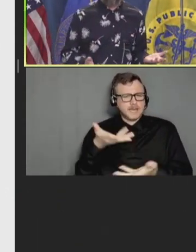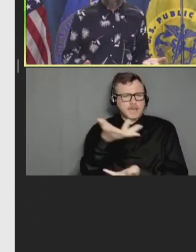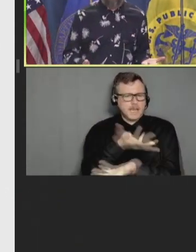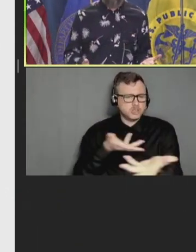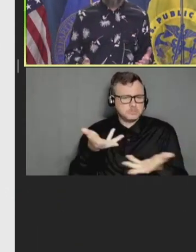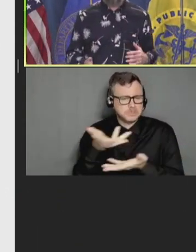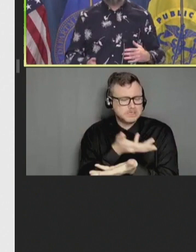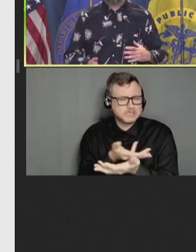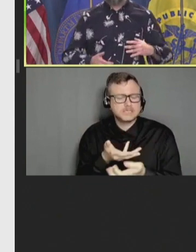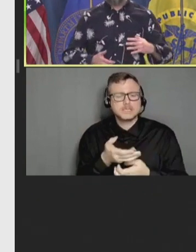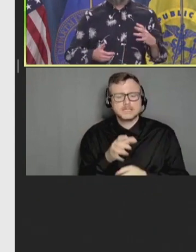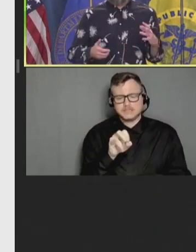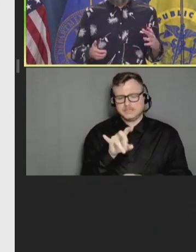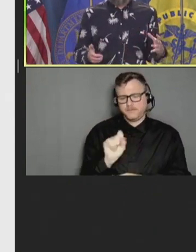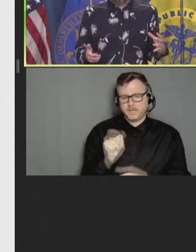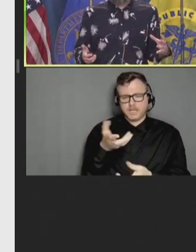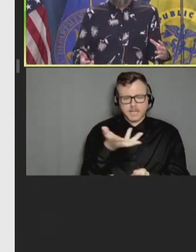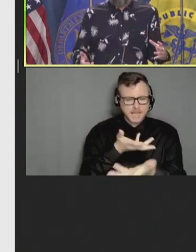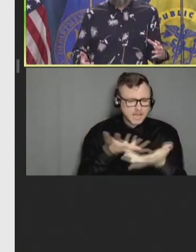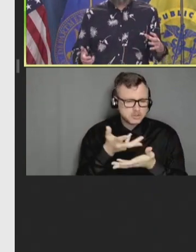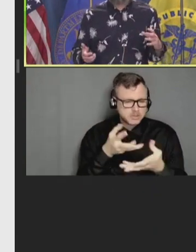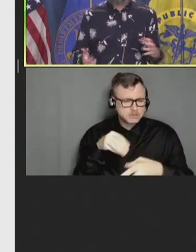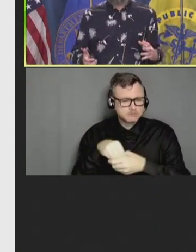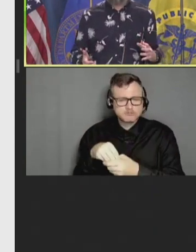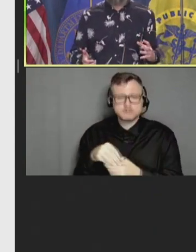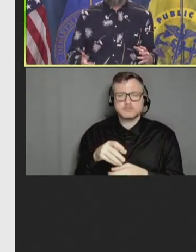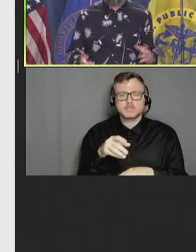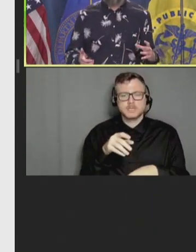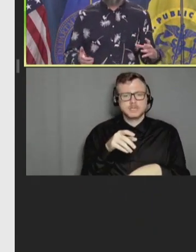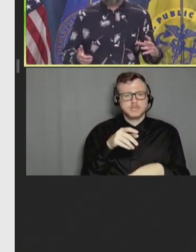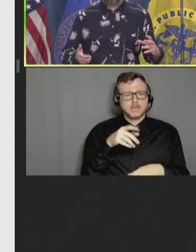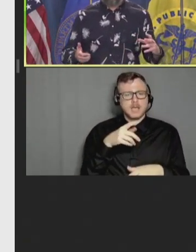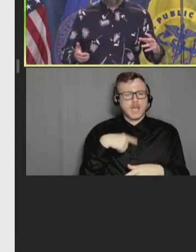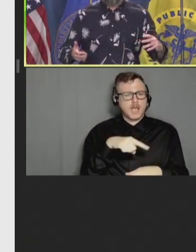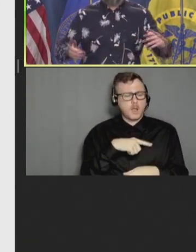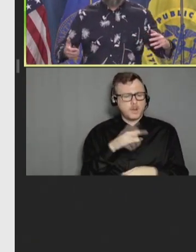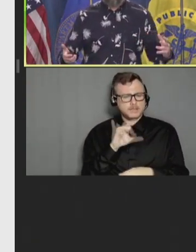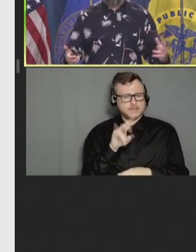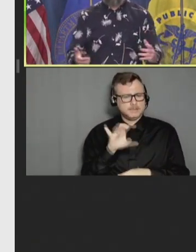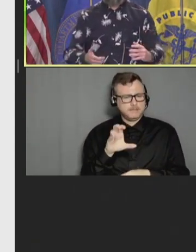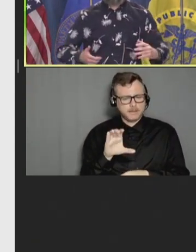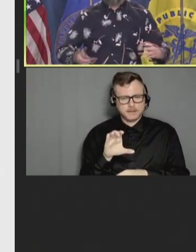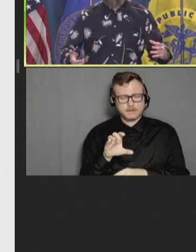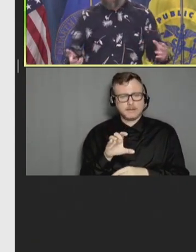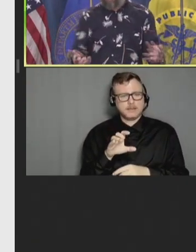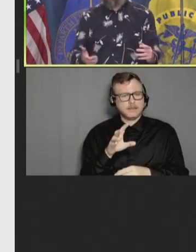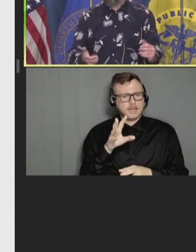Wisconsin that says that really, civic engagements, they tend to be highly or